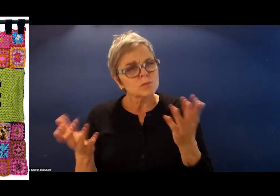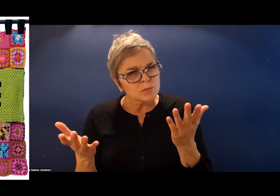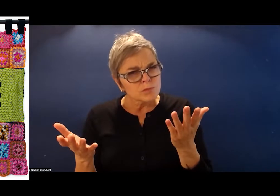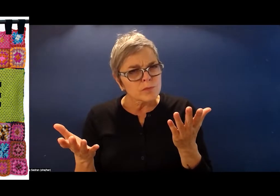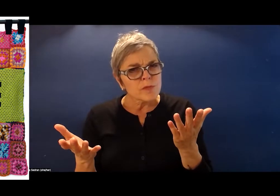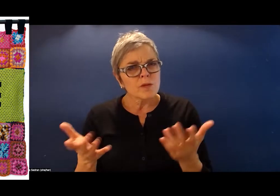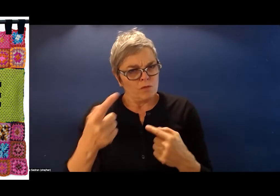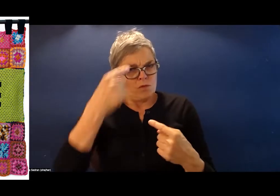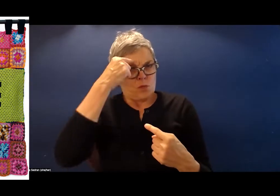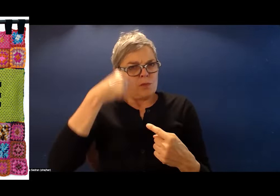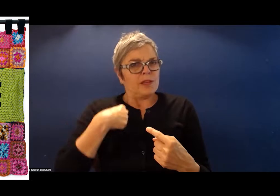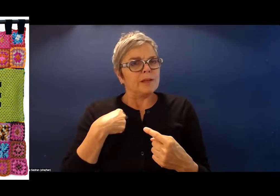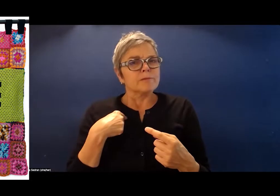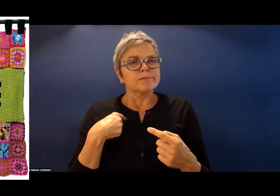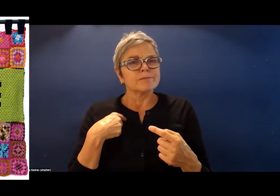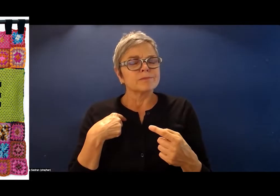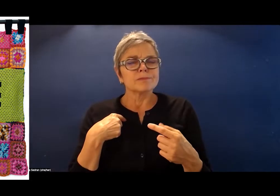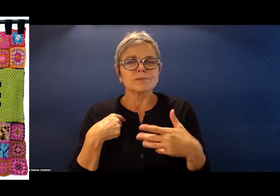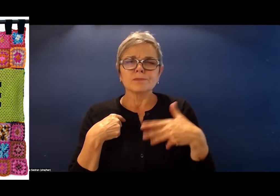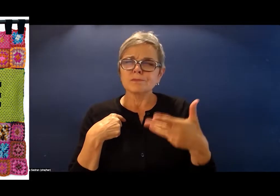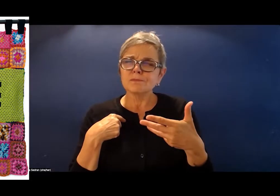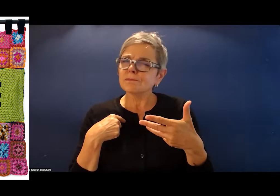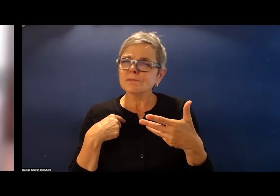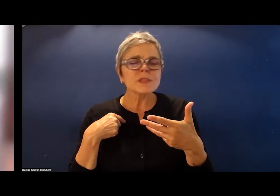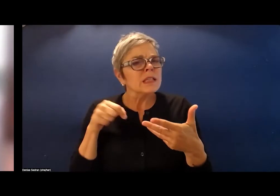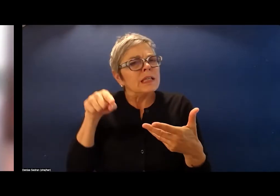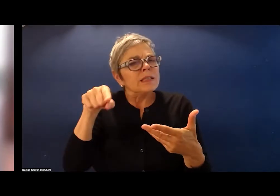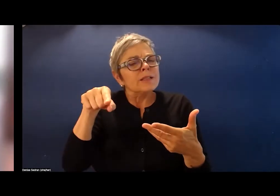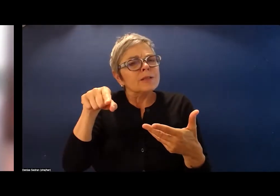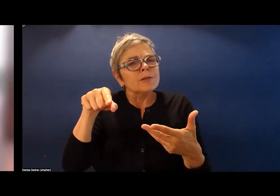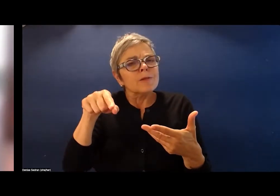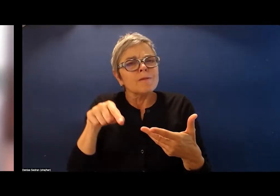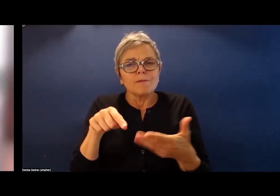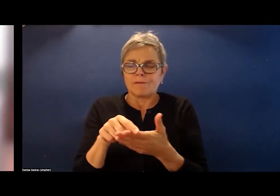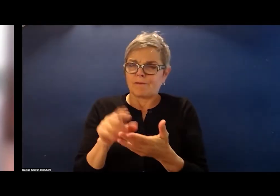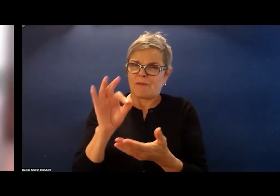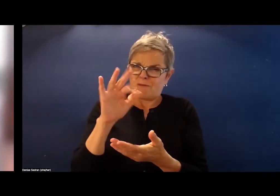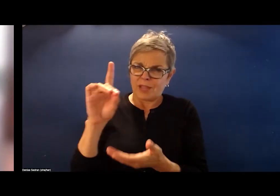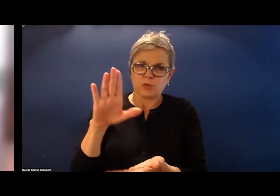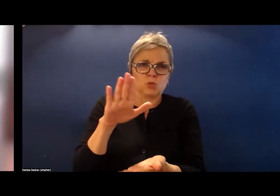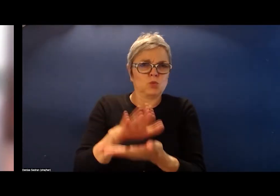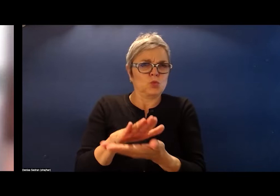but for me it always maintained a real sort of connection to the idea of being a field school,